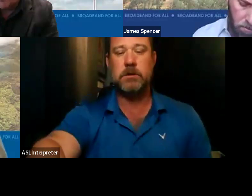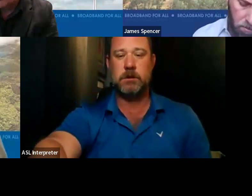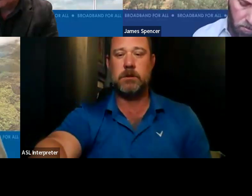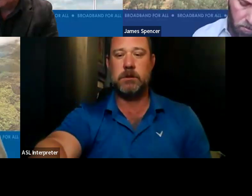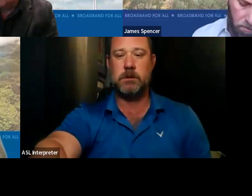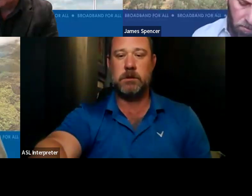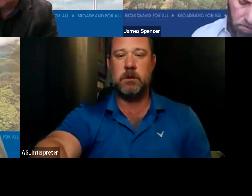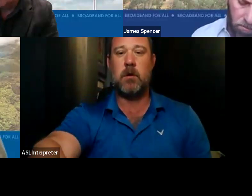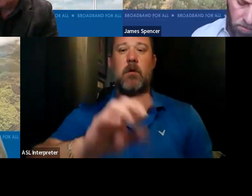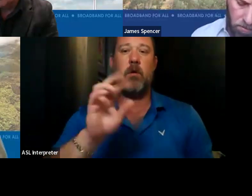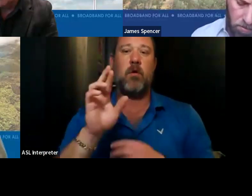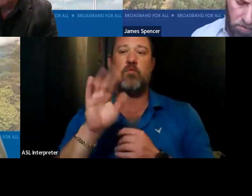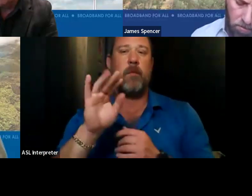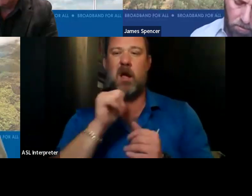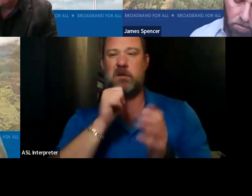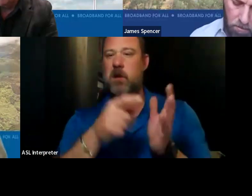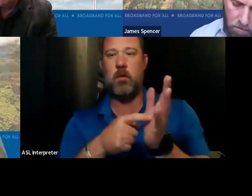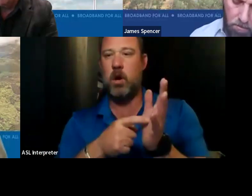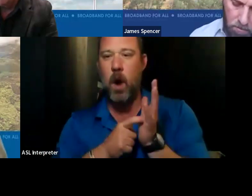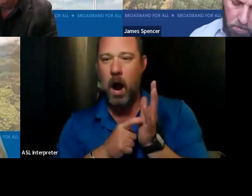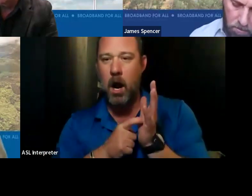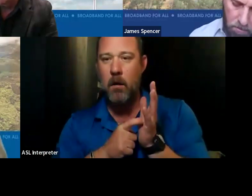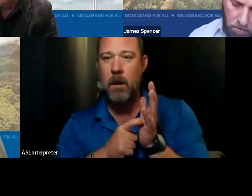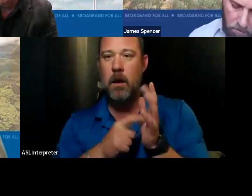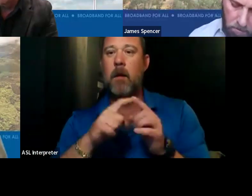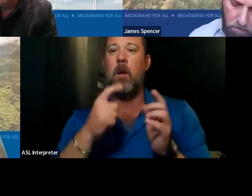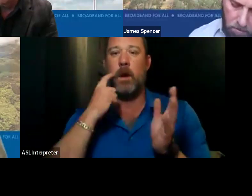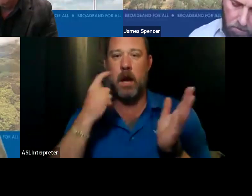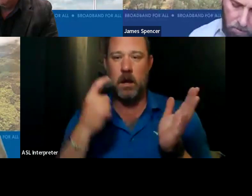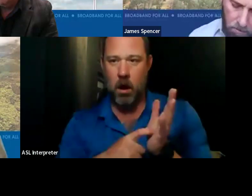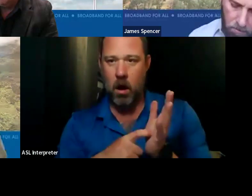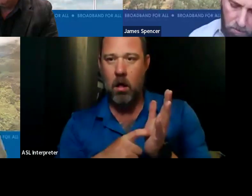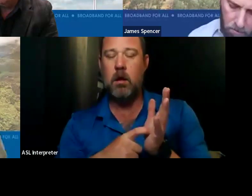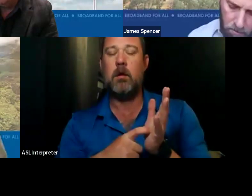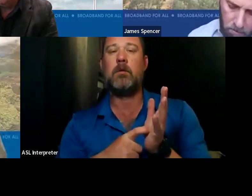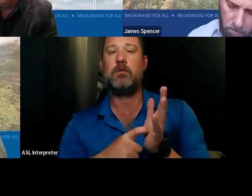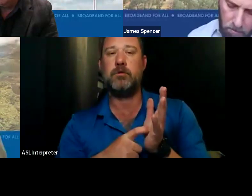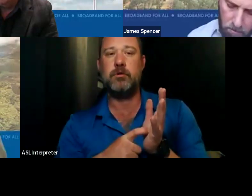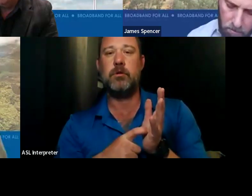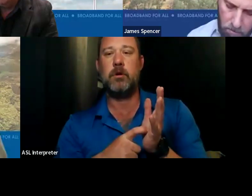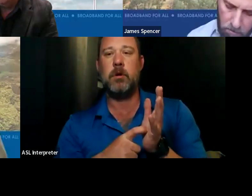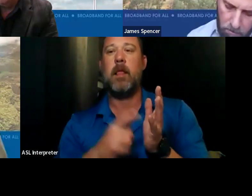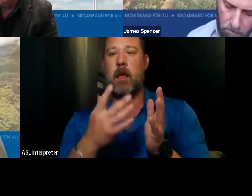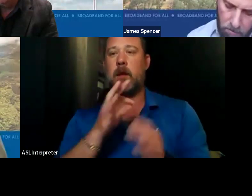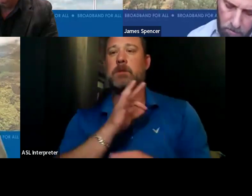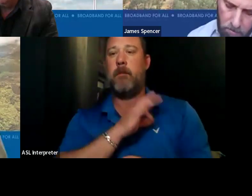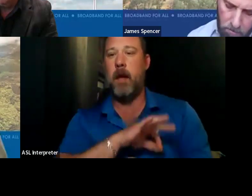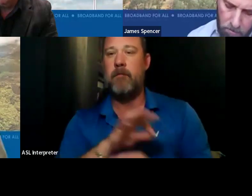Rebecca, it's not a requirement, but we acknowledge that it's a benefit and a value.